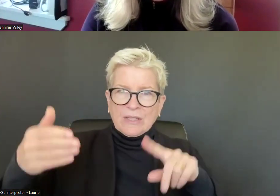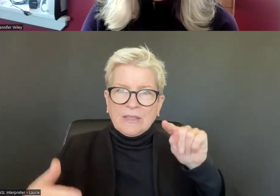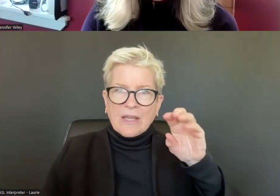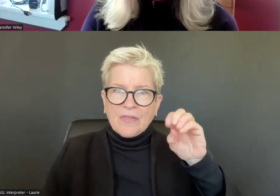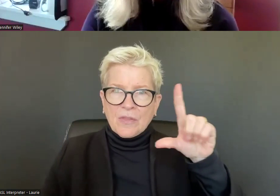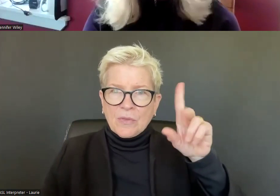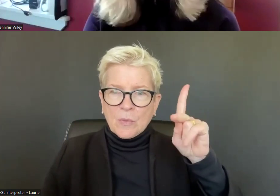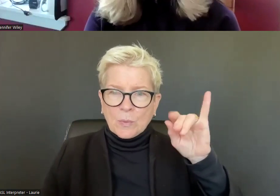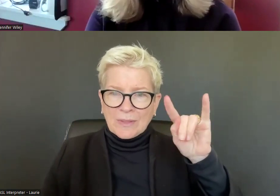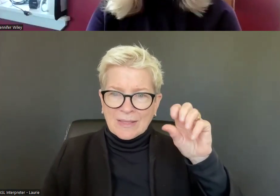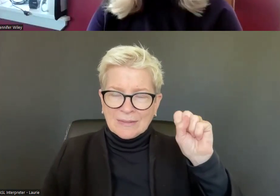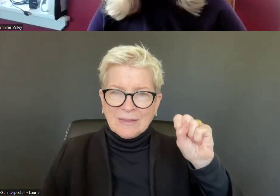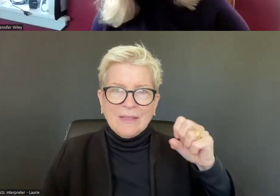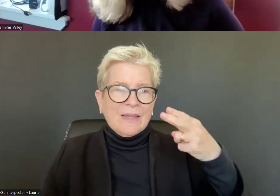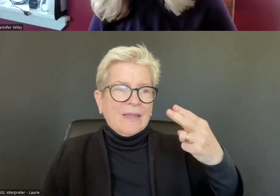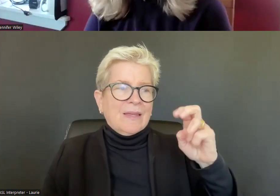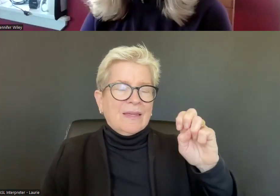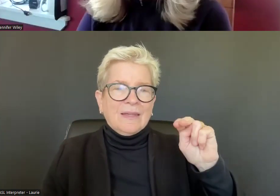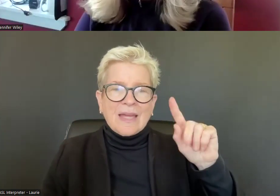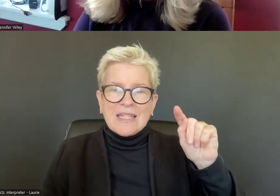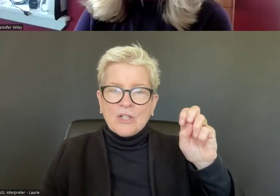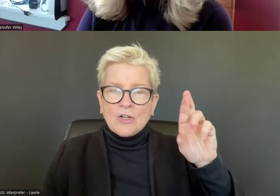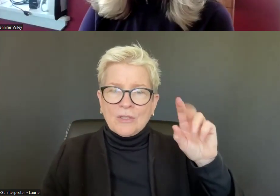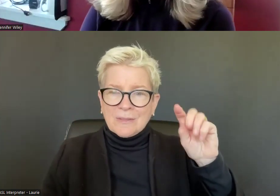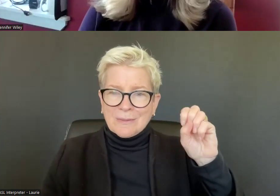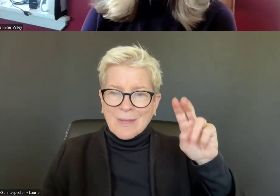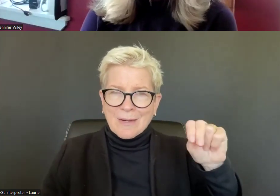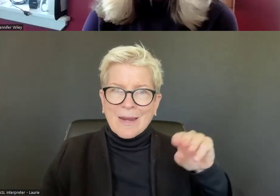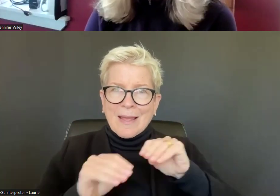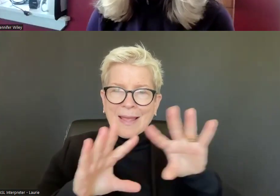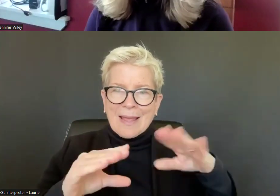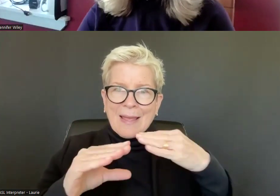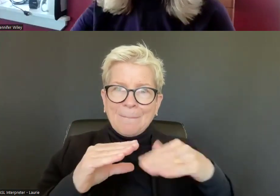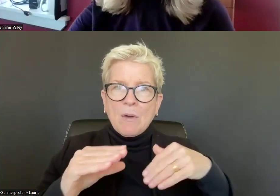put out. He emailed them out - there's they great resources and it just talks